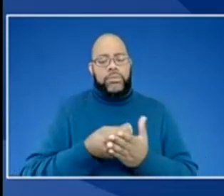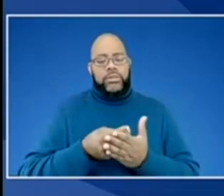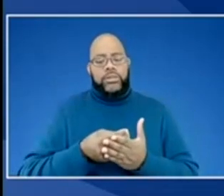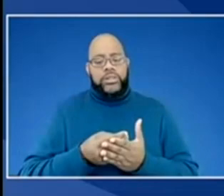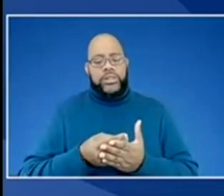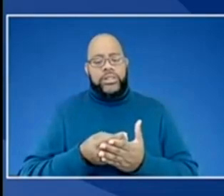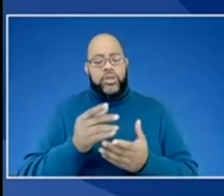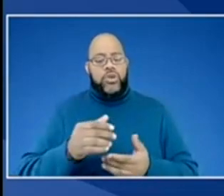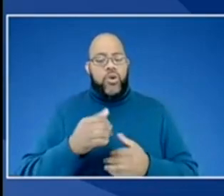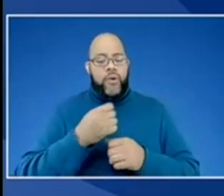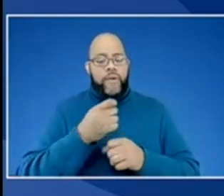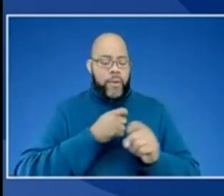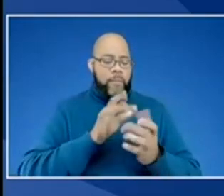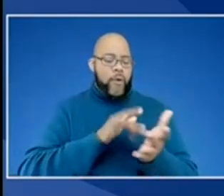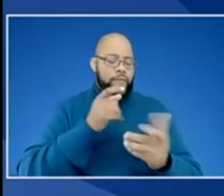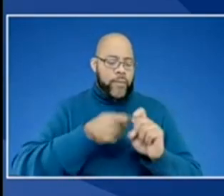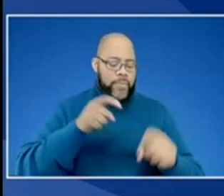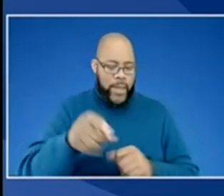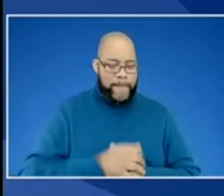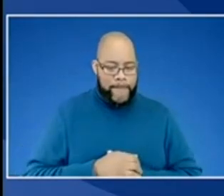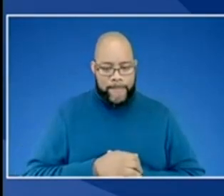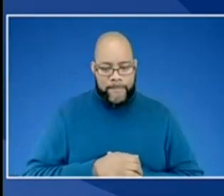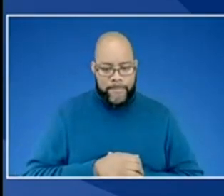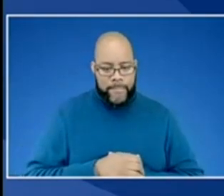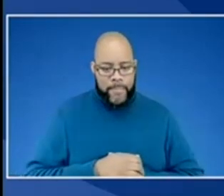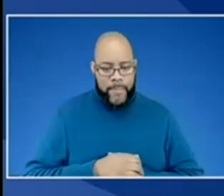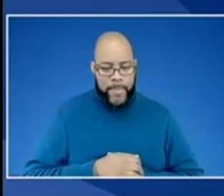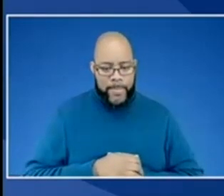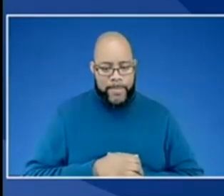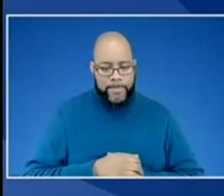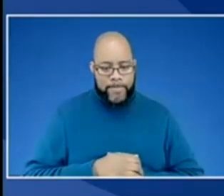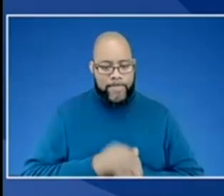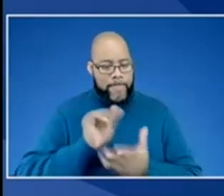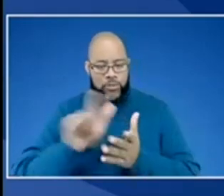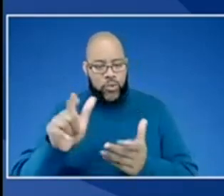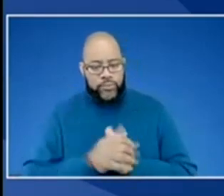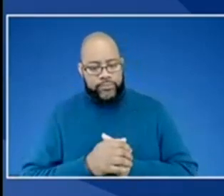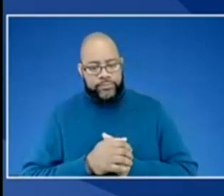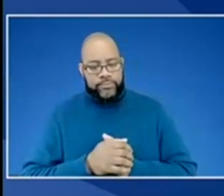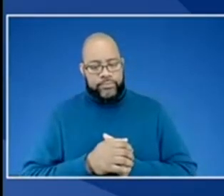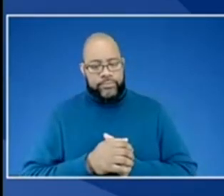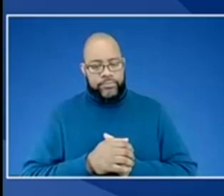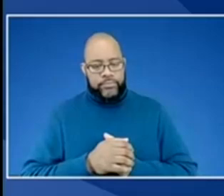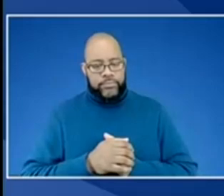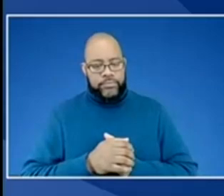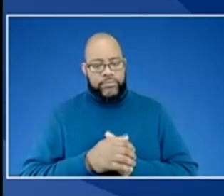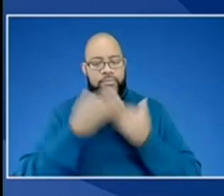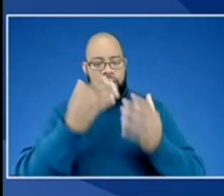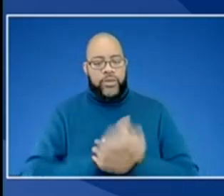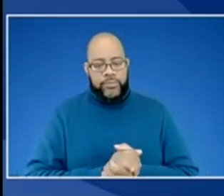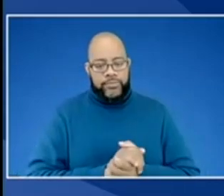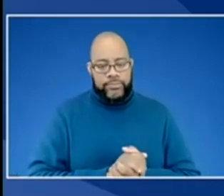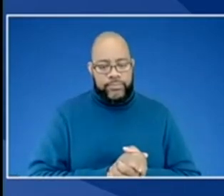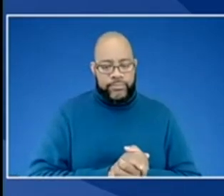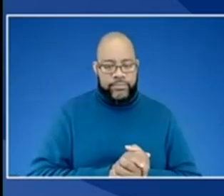them. And that was it. So, thank you. Thank you, Jonathan.